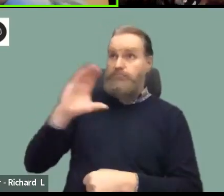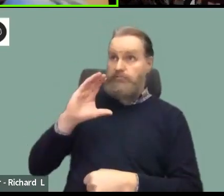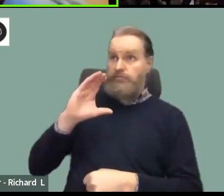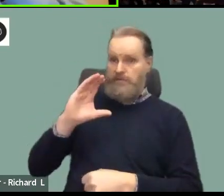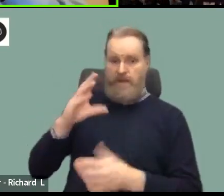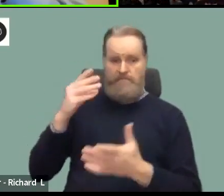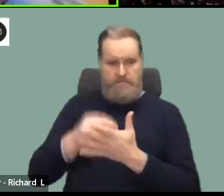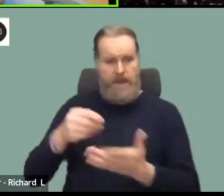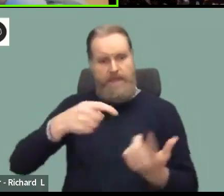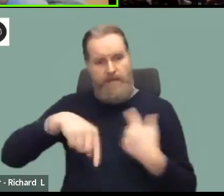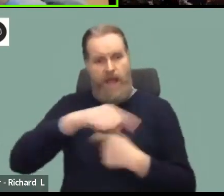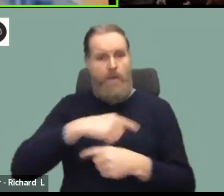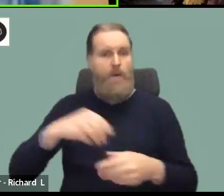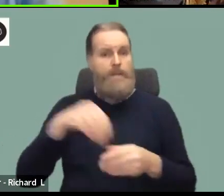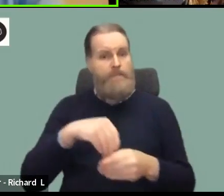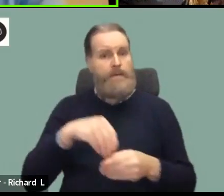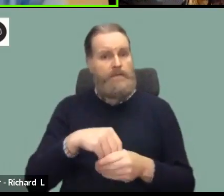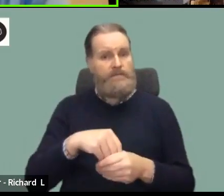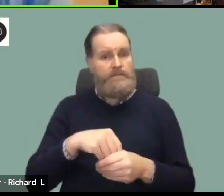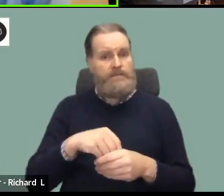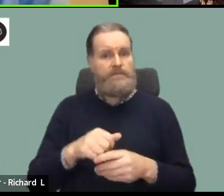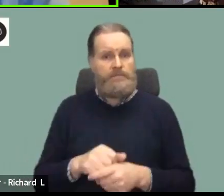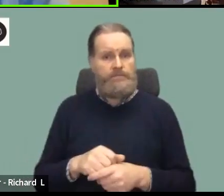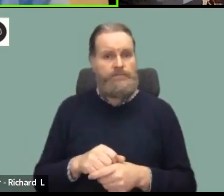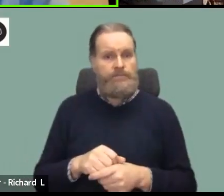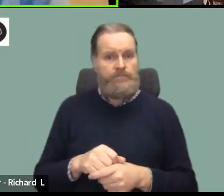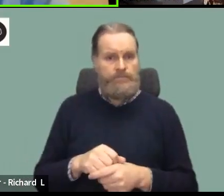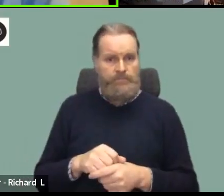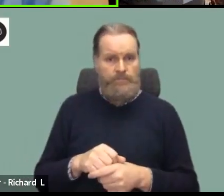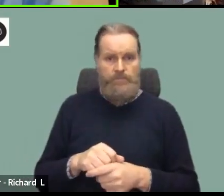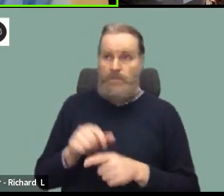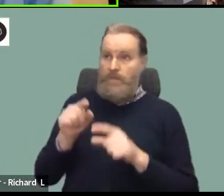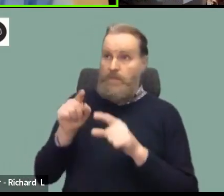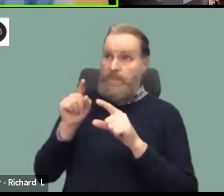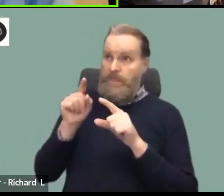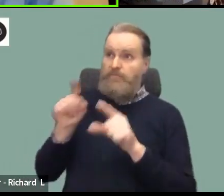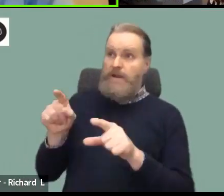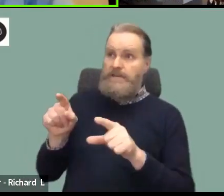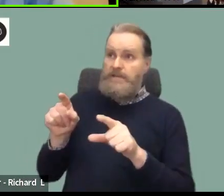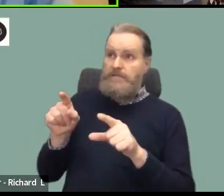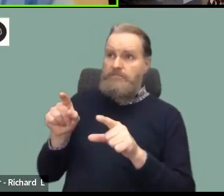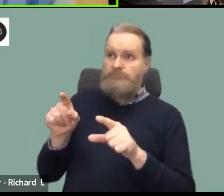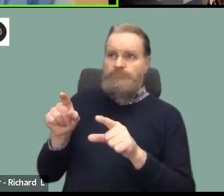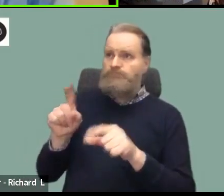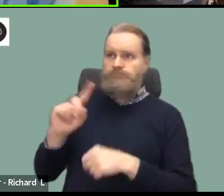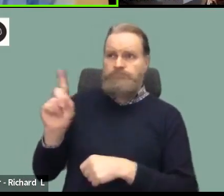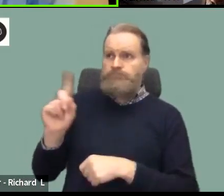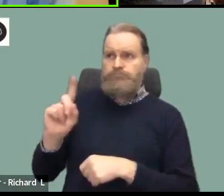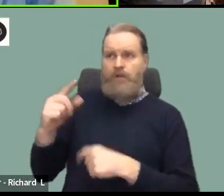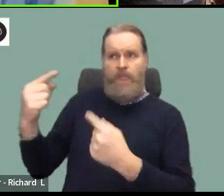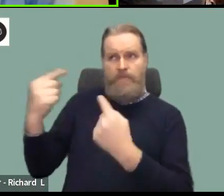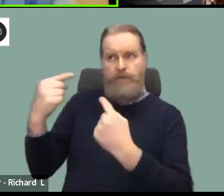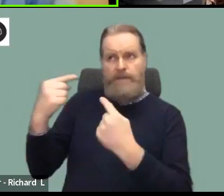money now for all of the members involved in this dispute withdraw the restaurant redundancy scheme, gave. a come